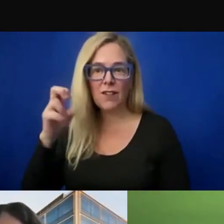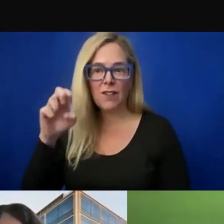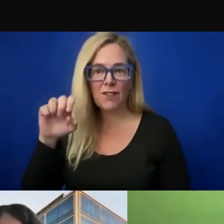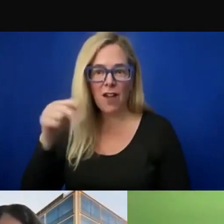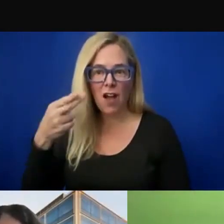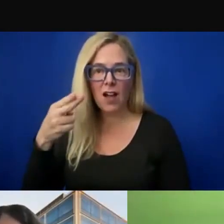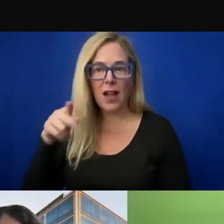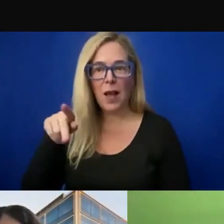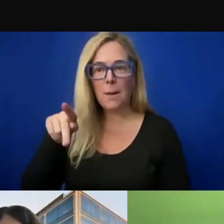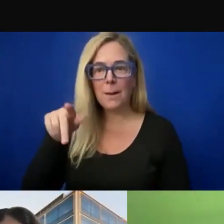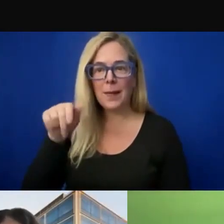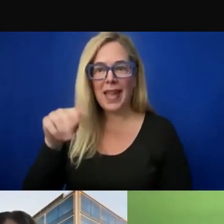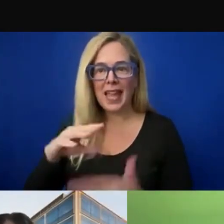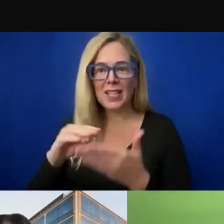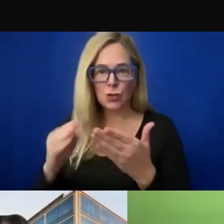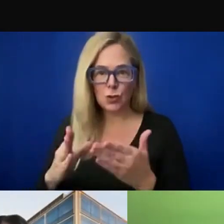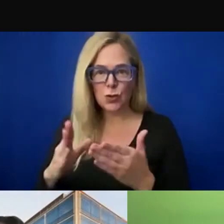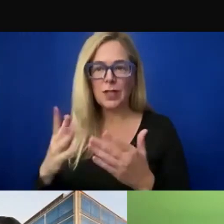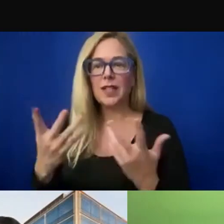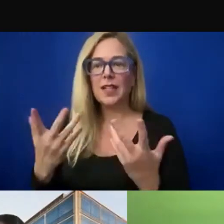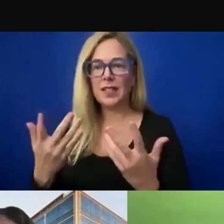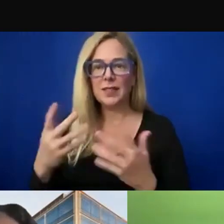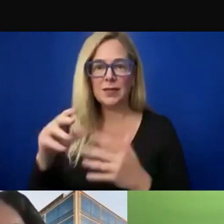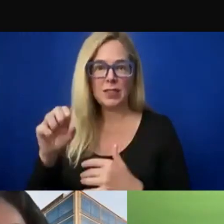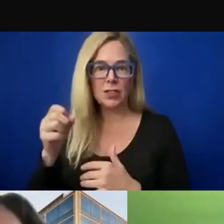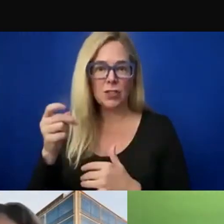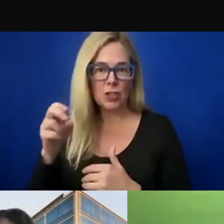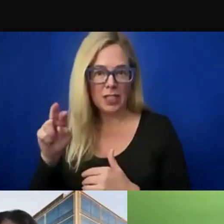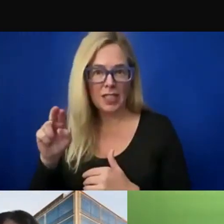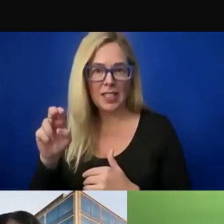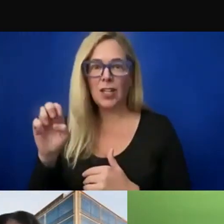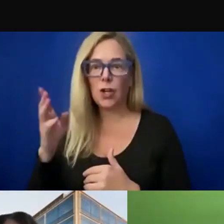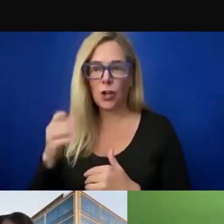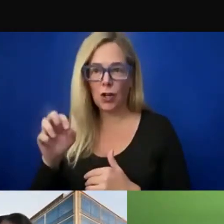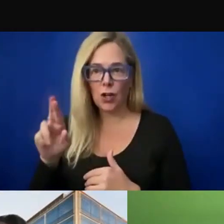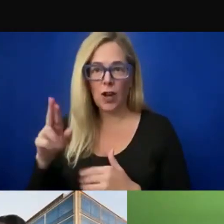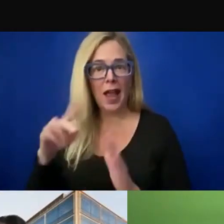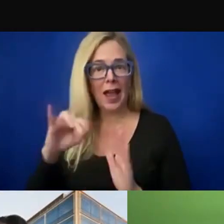identifies as having a disability and chronic illness. I'll be introducing our panelists